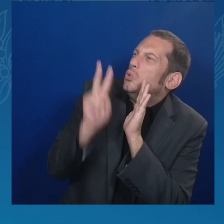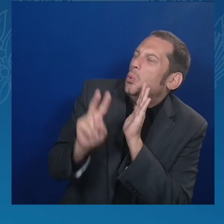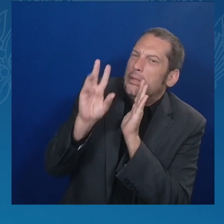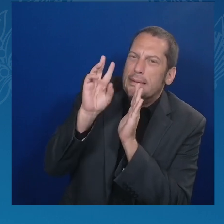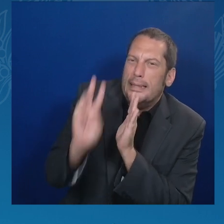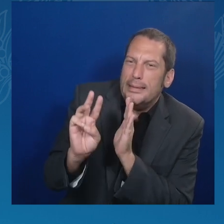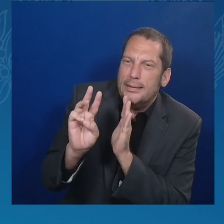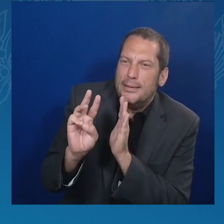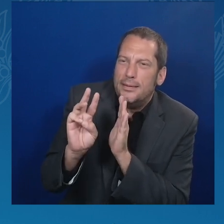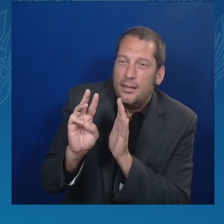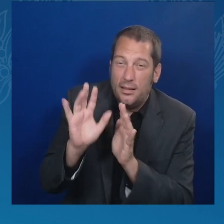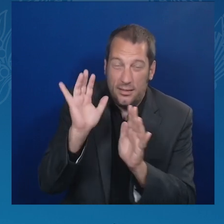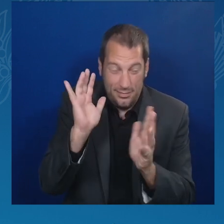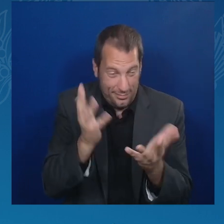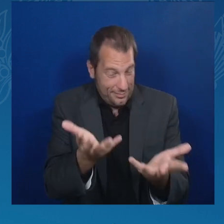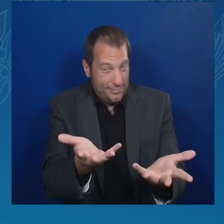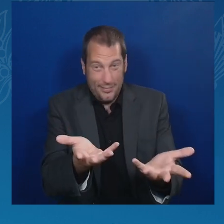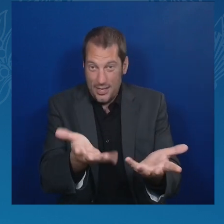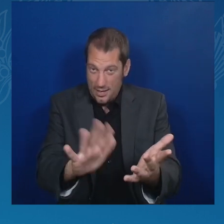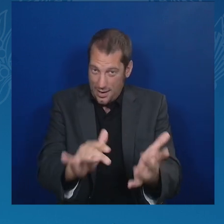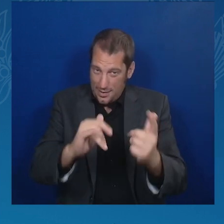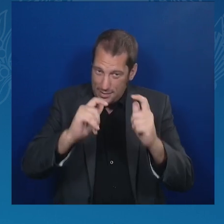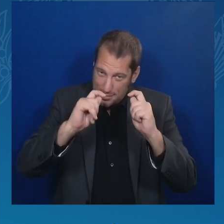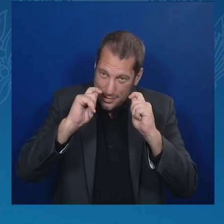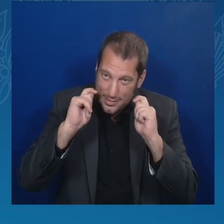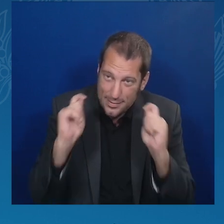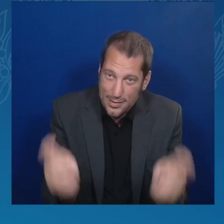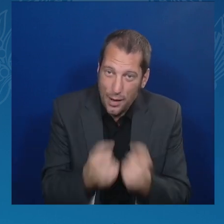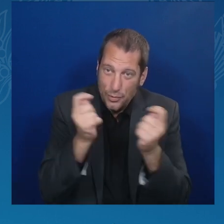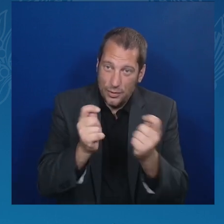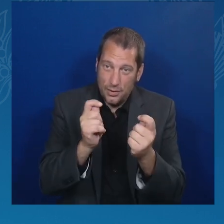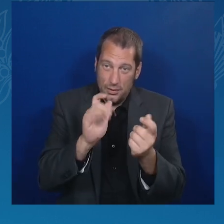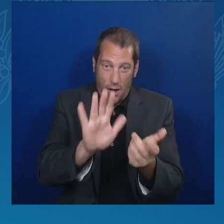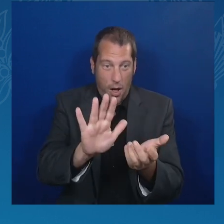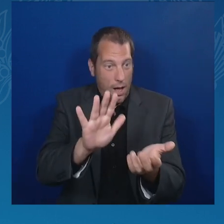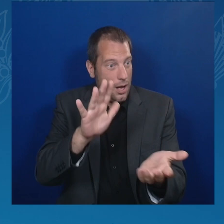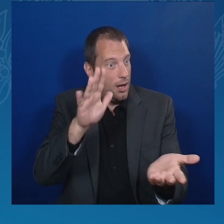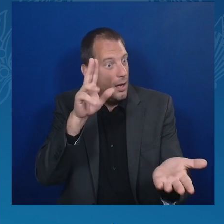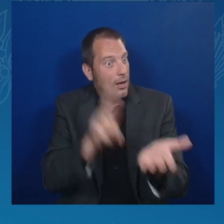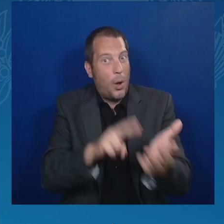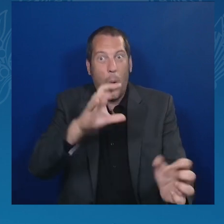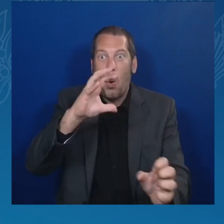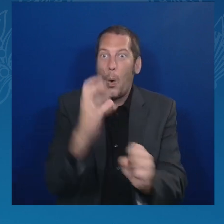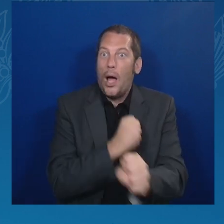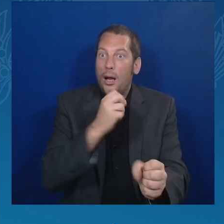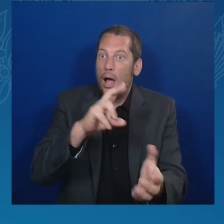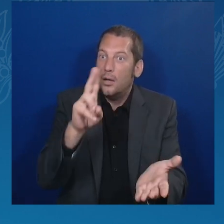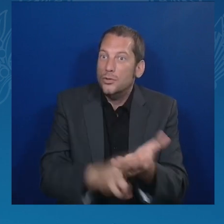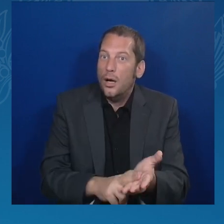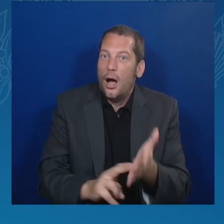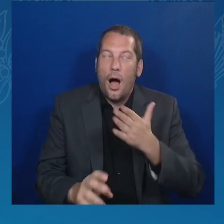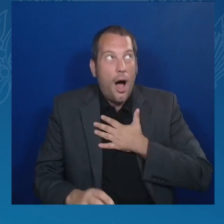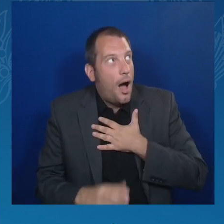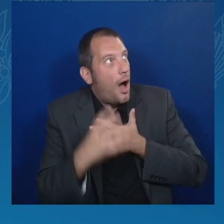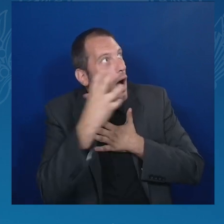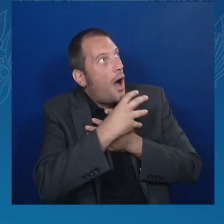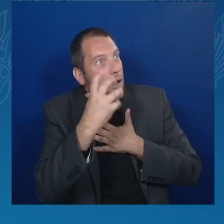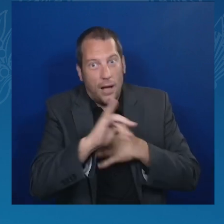And, my goodness, what a historic contract win: your historic pay raise of 32 percent.